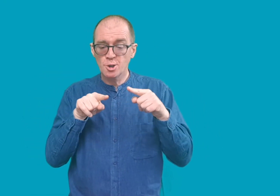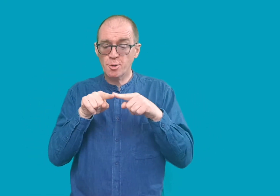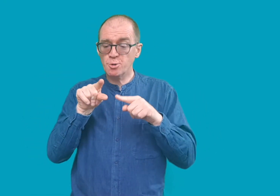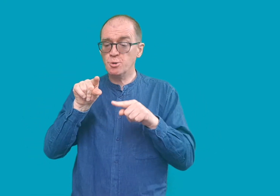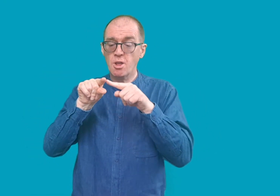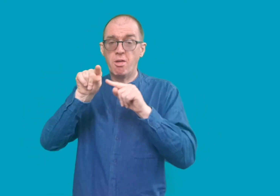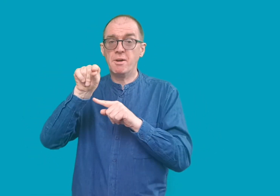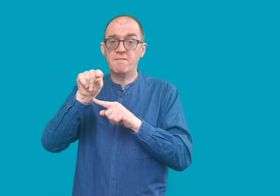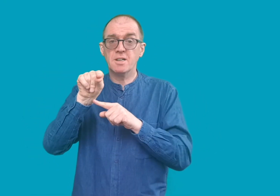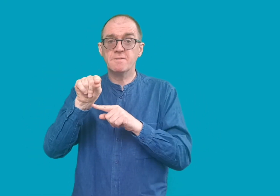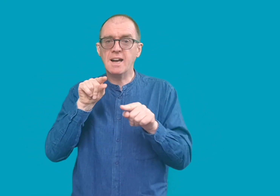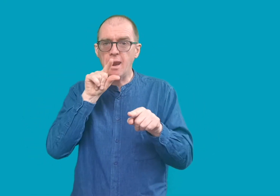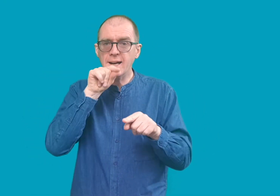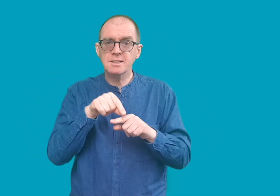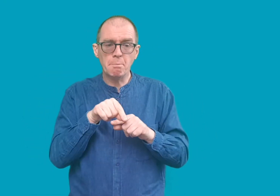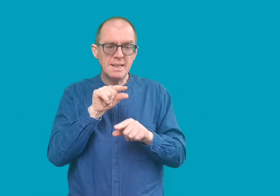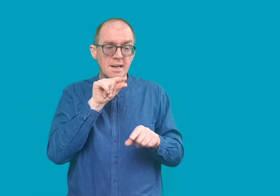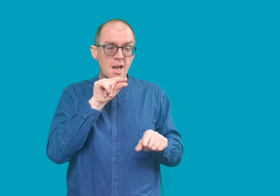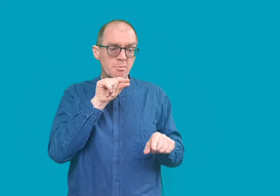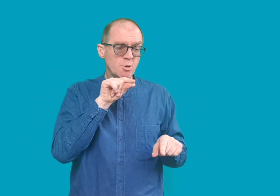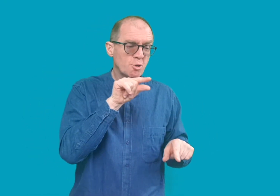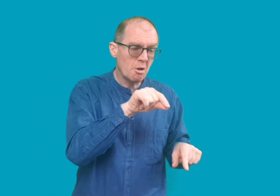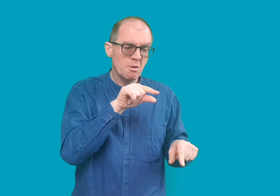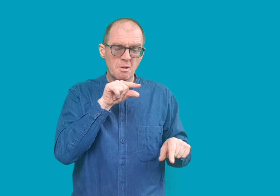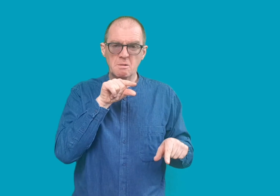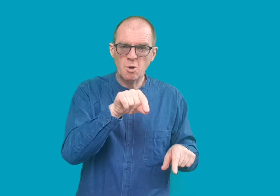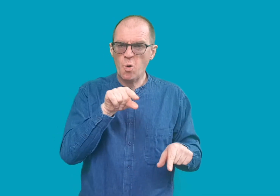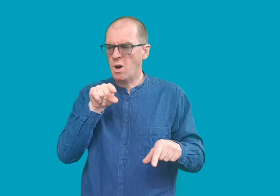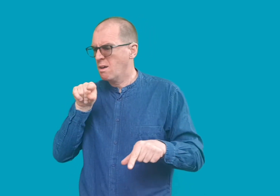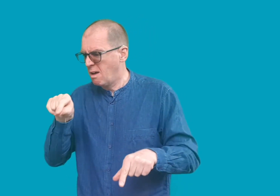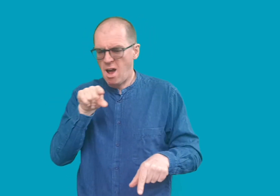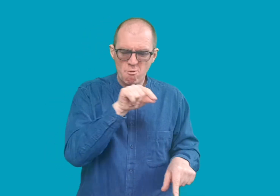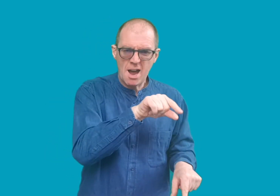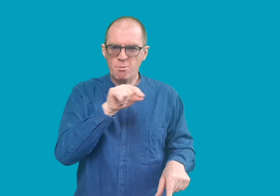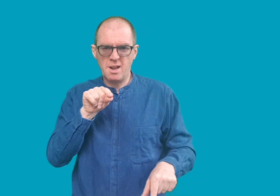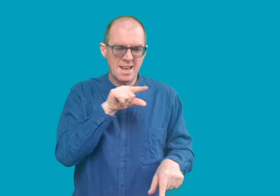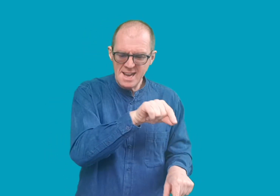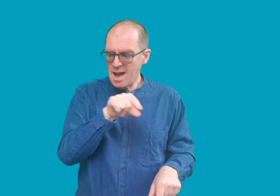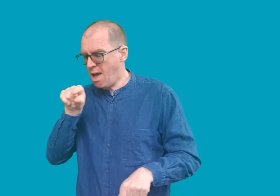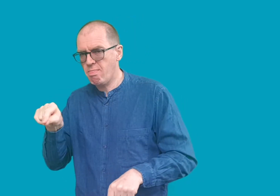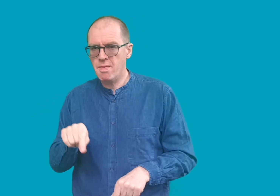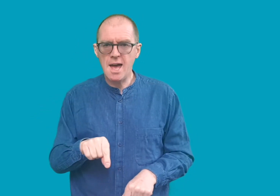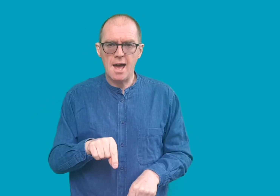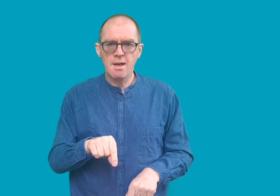We're going to use thumb and first finger like it's a bee and we're going to go around here and there.